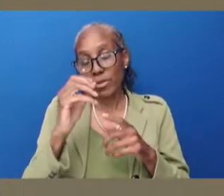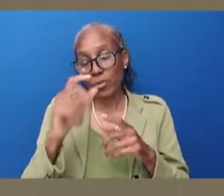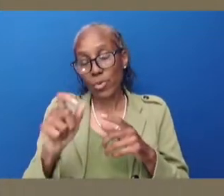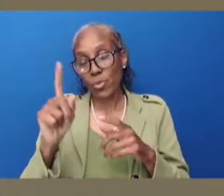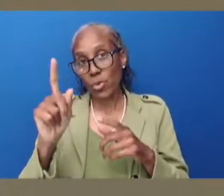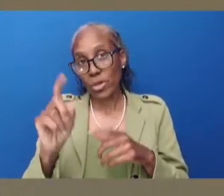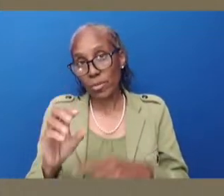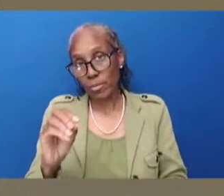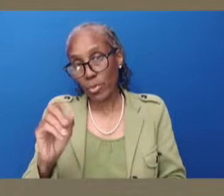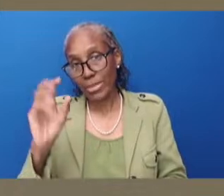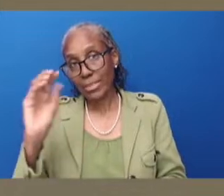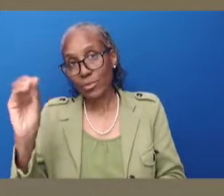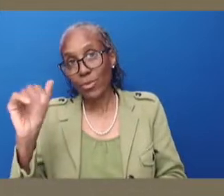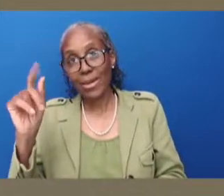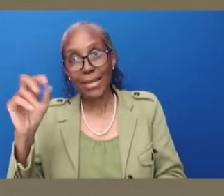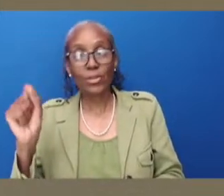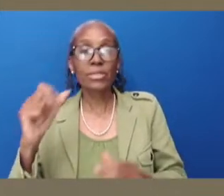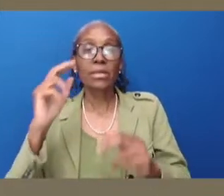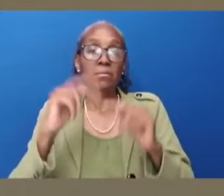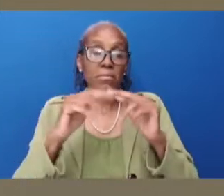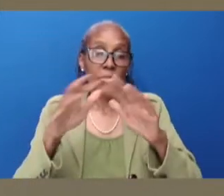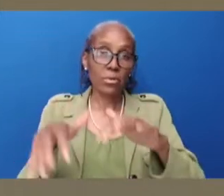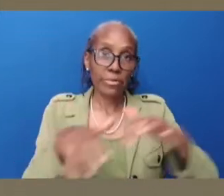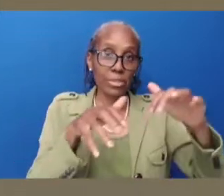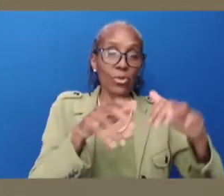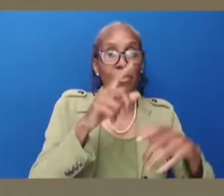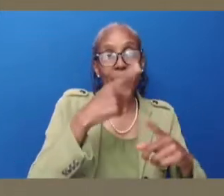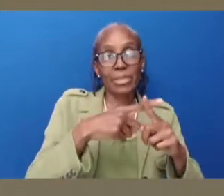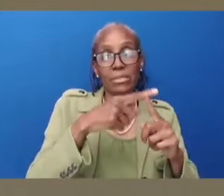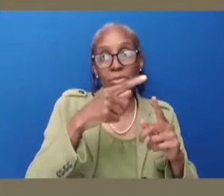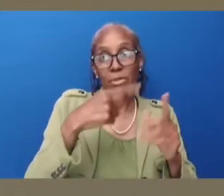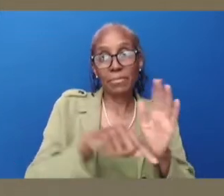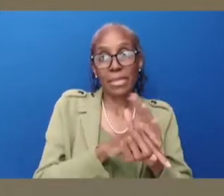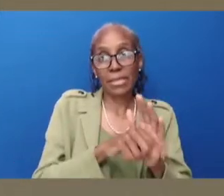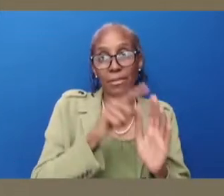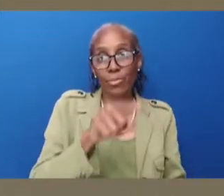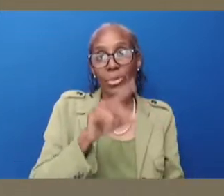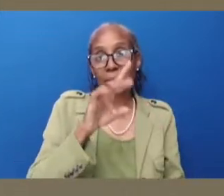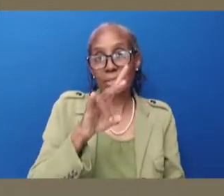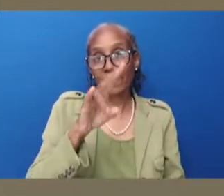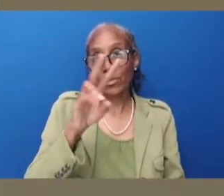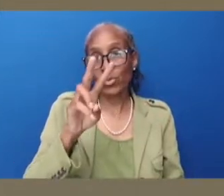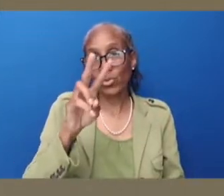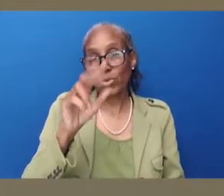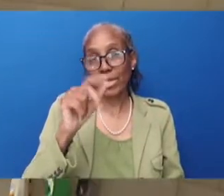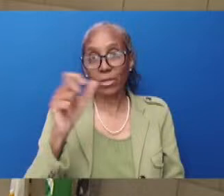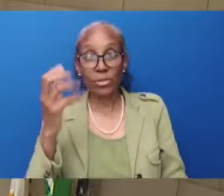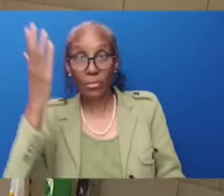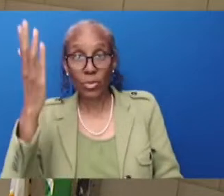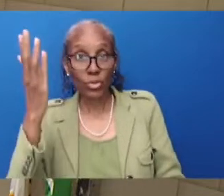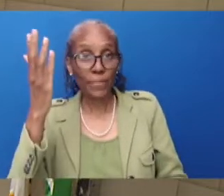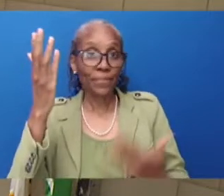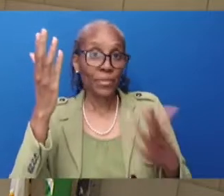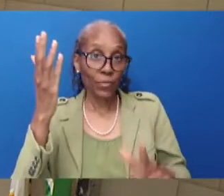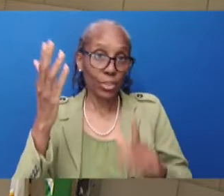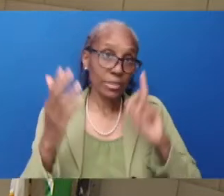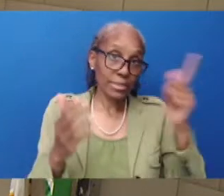OR MINUS ONE.10 ACRES AND A